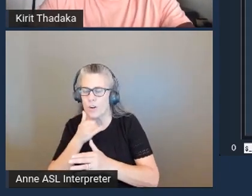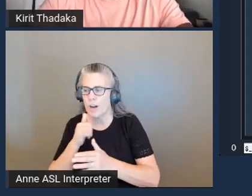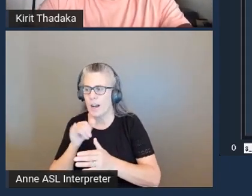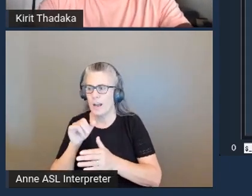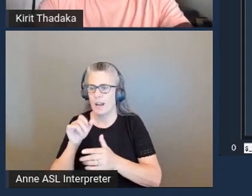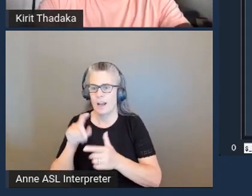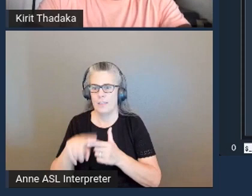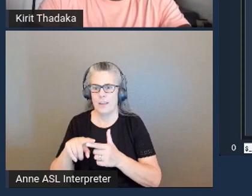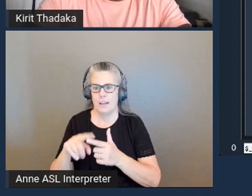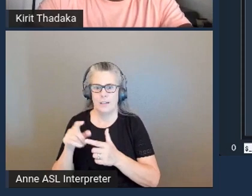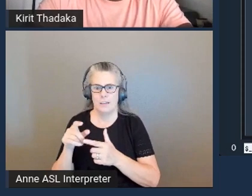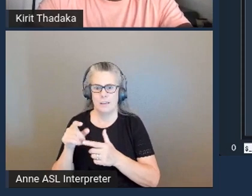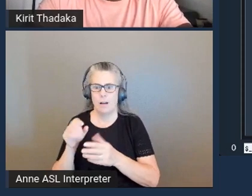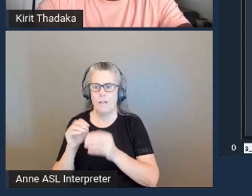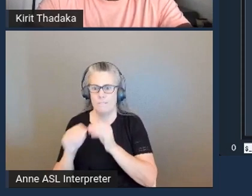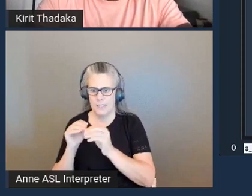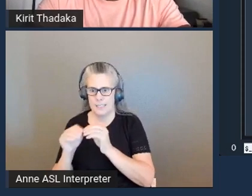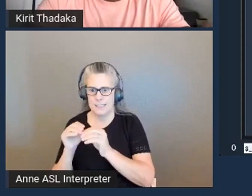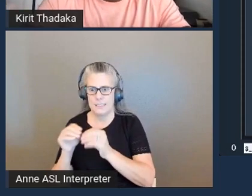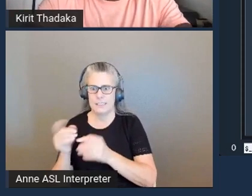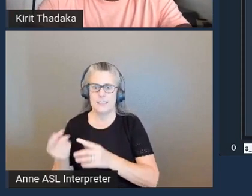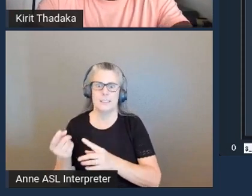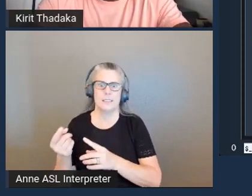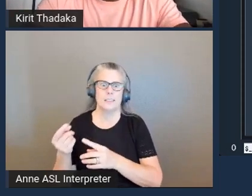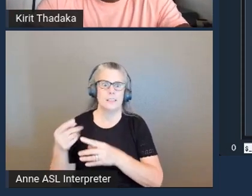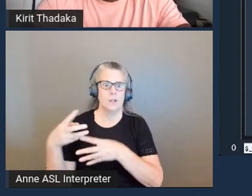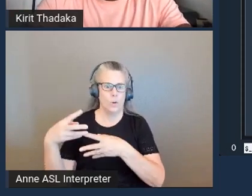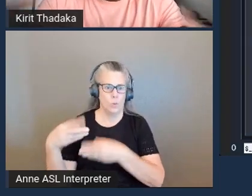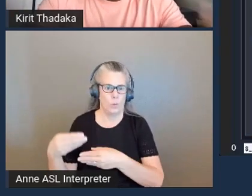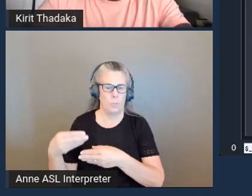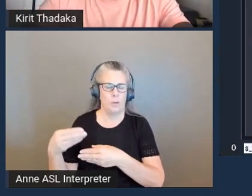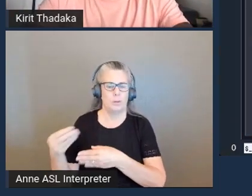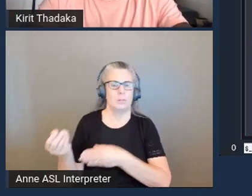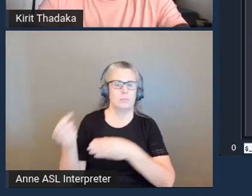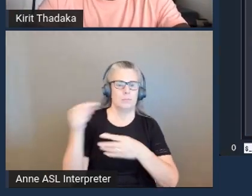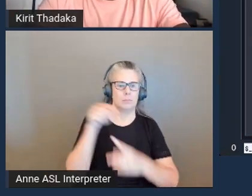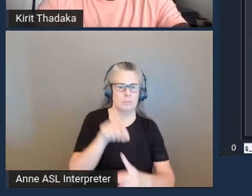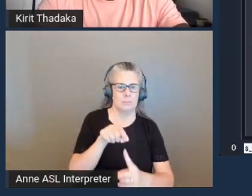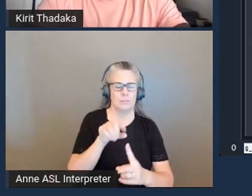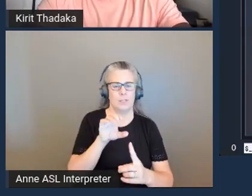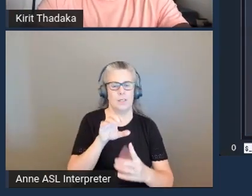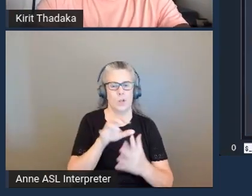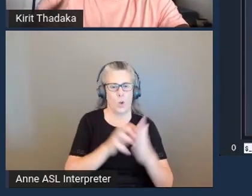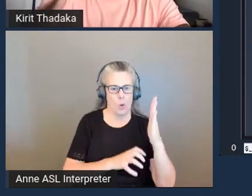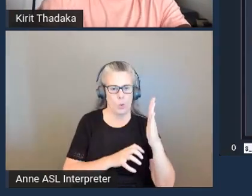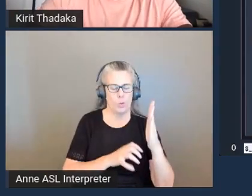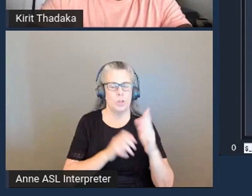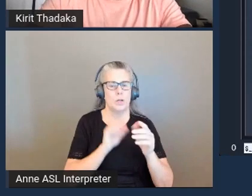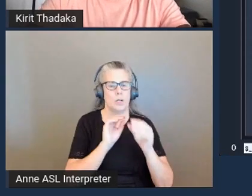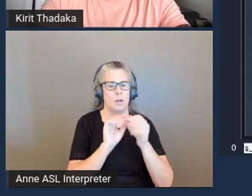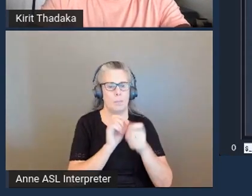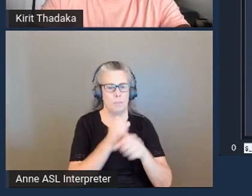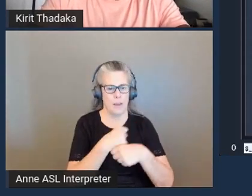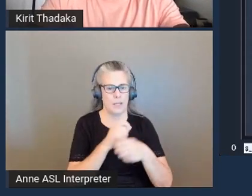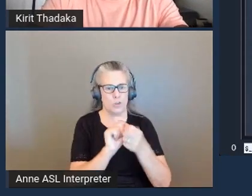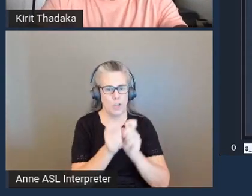and then using that, I can go back into the code and make those corrections, so that the next time I run the pipeline,